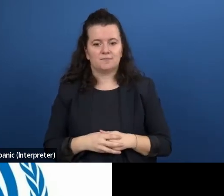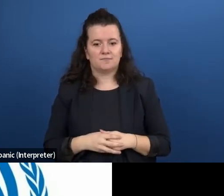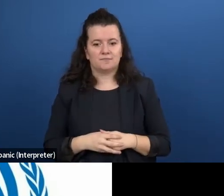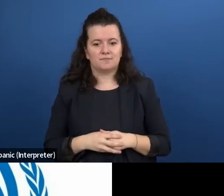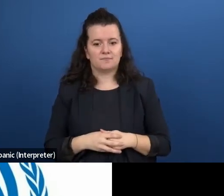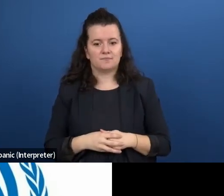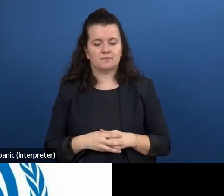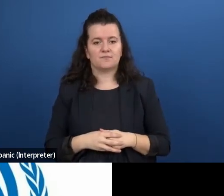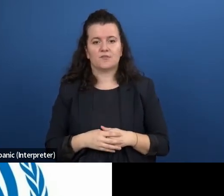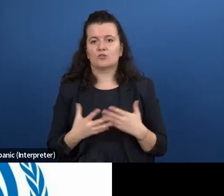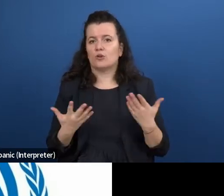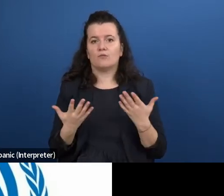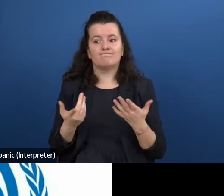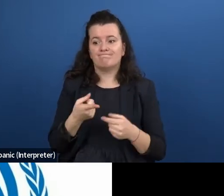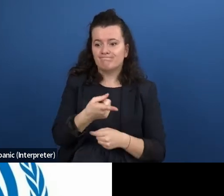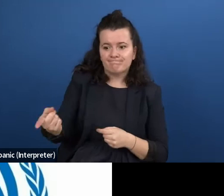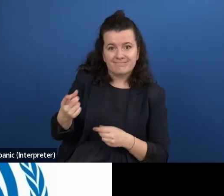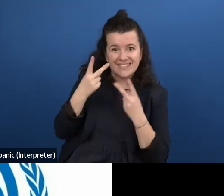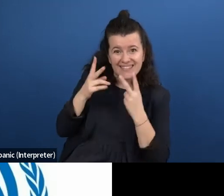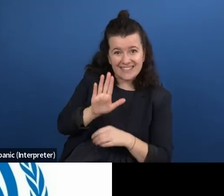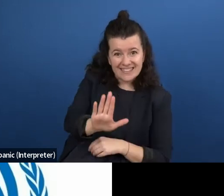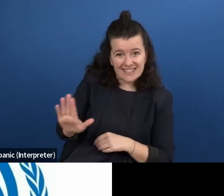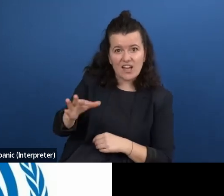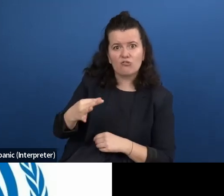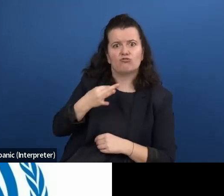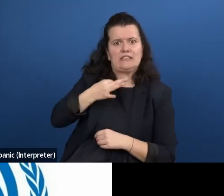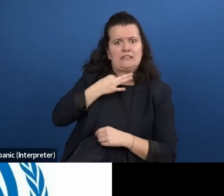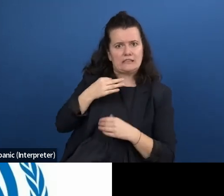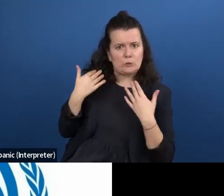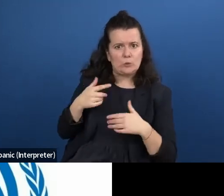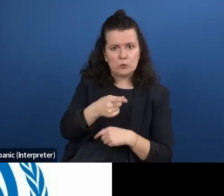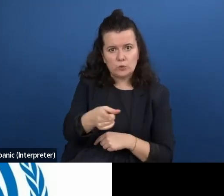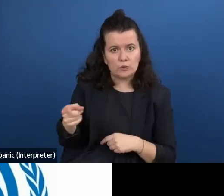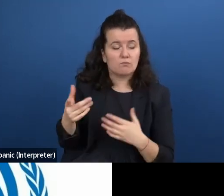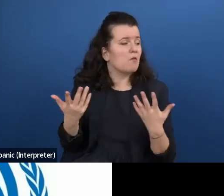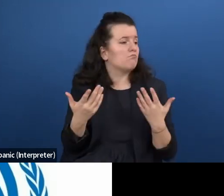they are recognised by those involved in national referral mechanisms